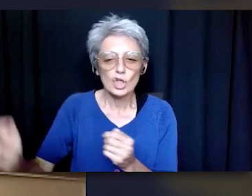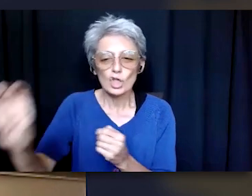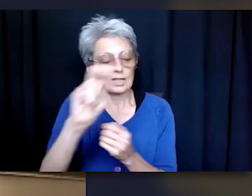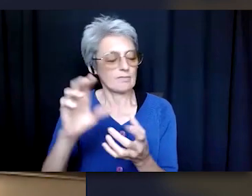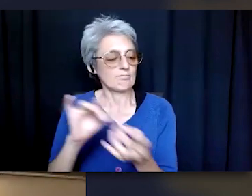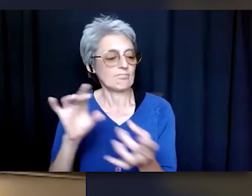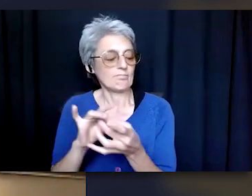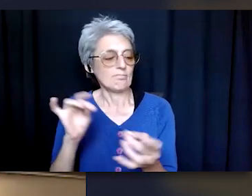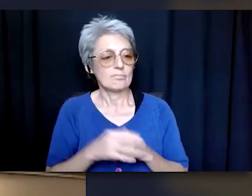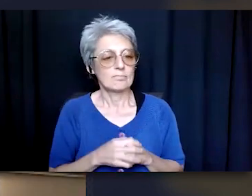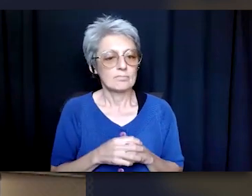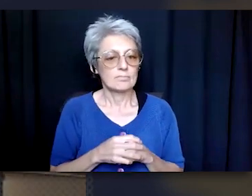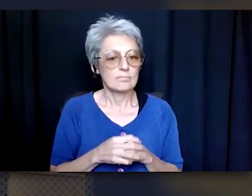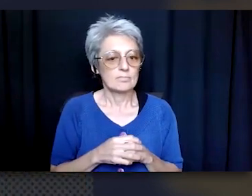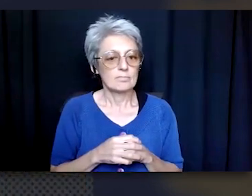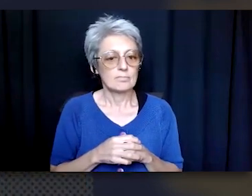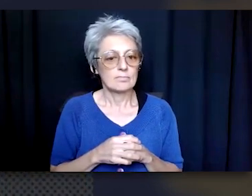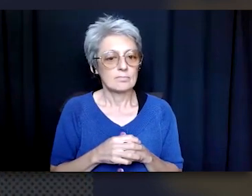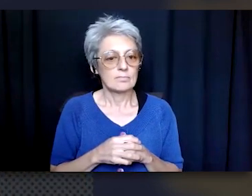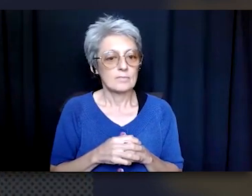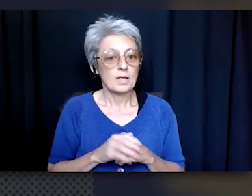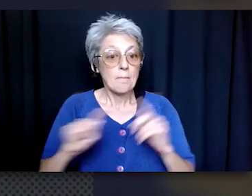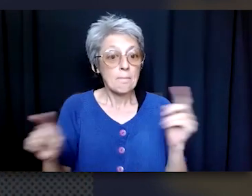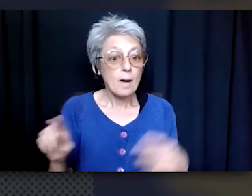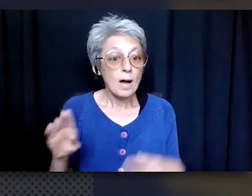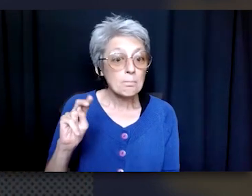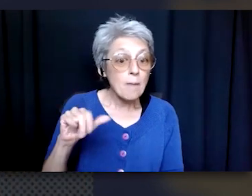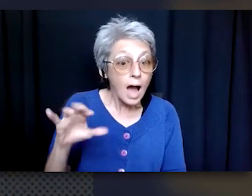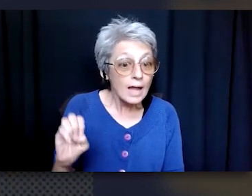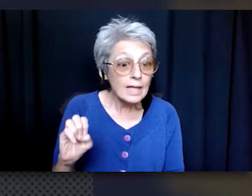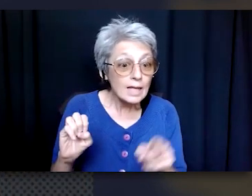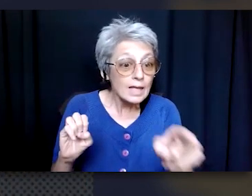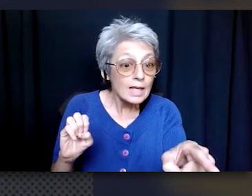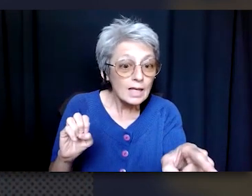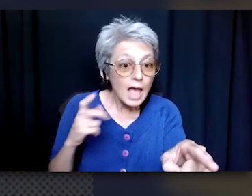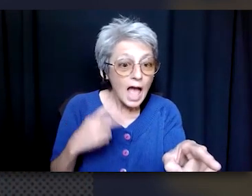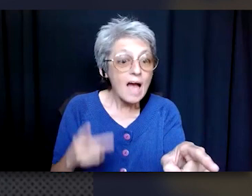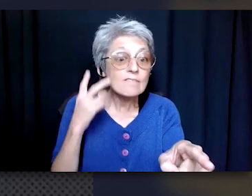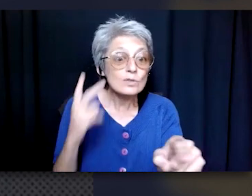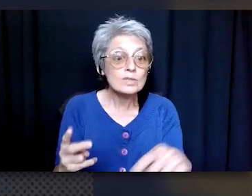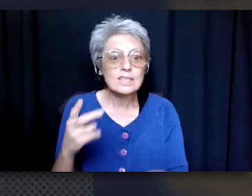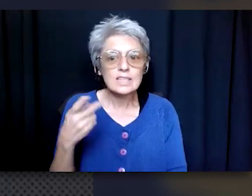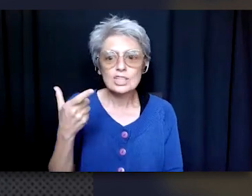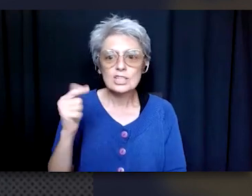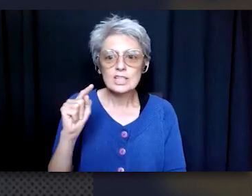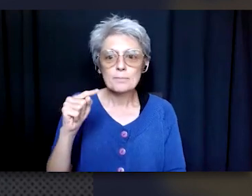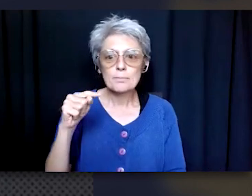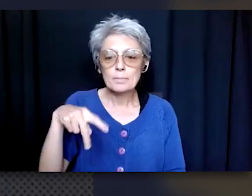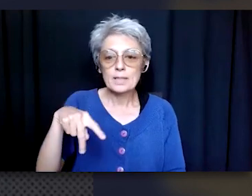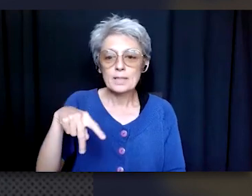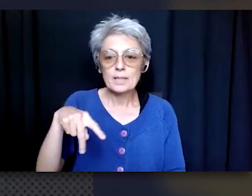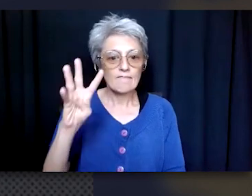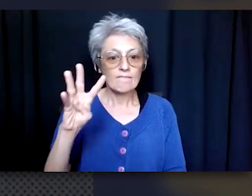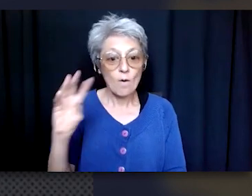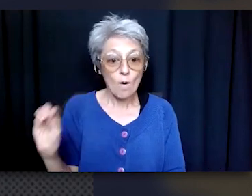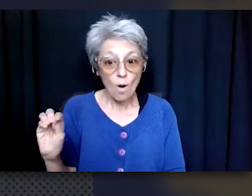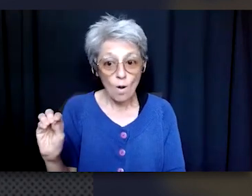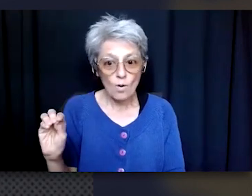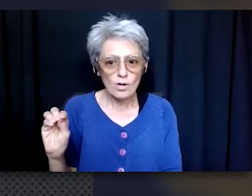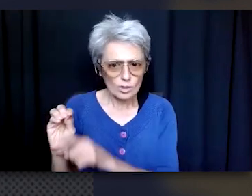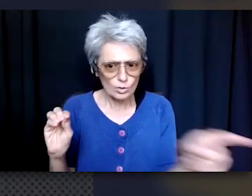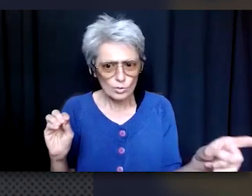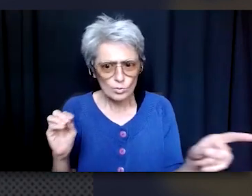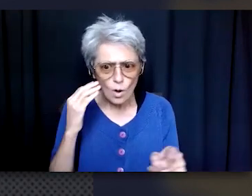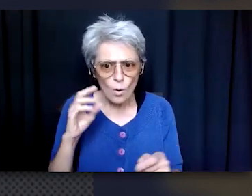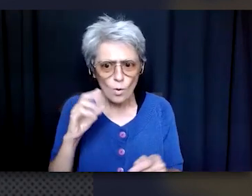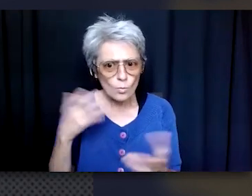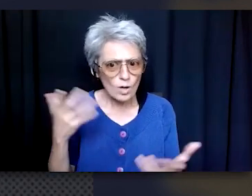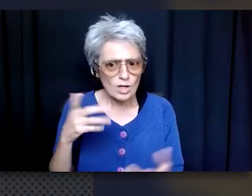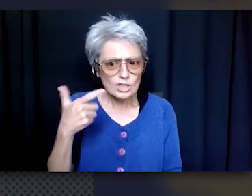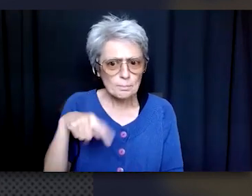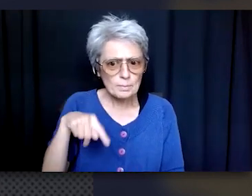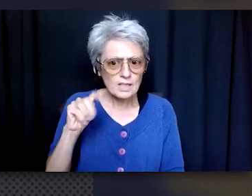Bonnie, have you seen GPT-4.0?" How many of you know what I’m talking about? Great, you are on it.